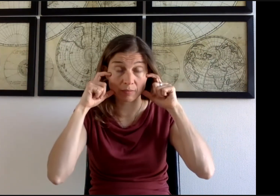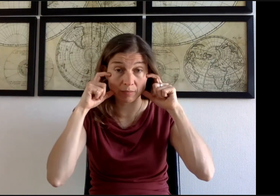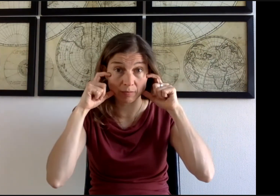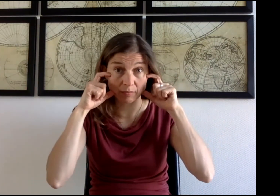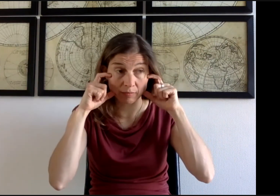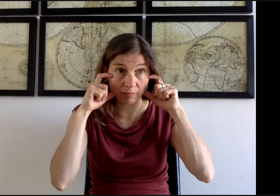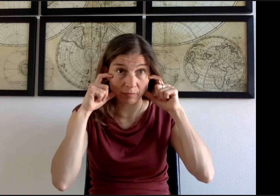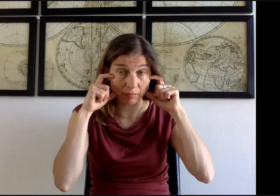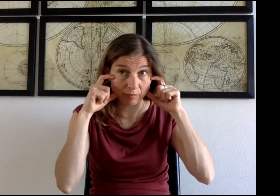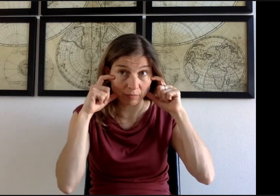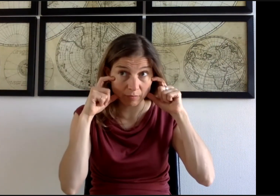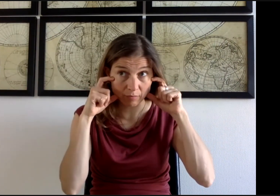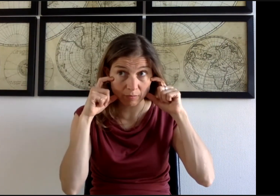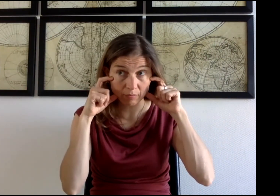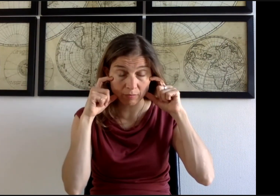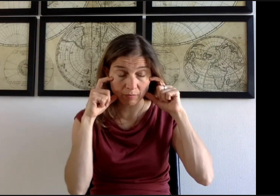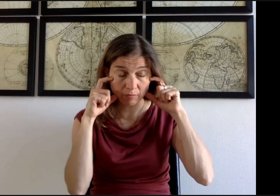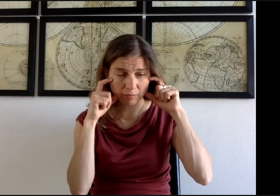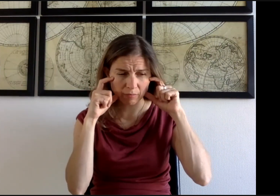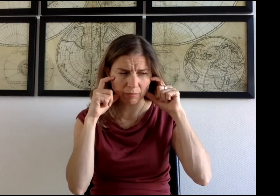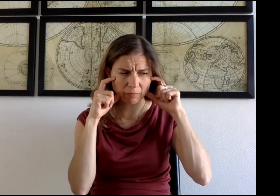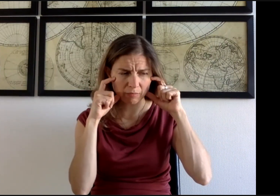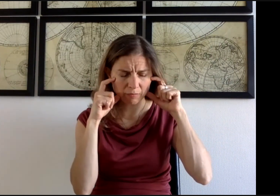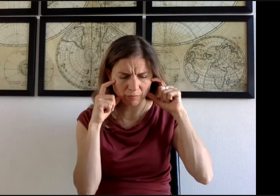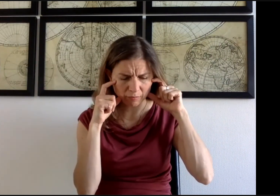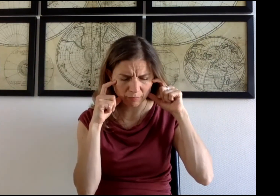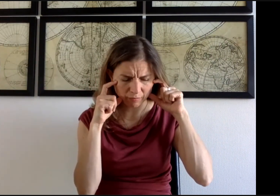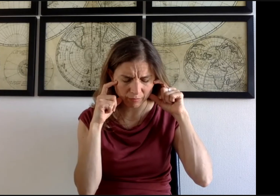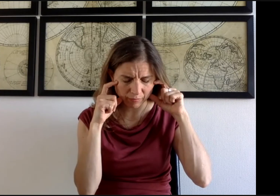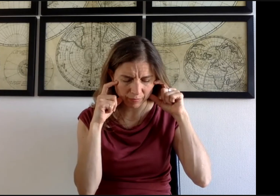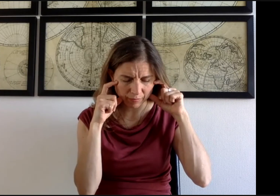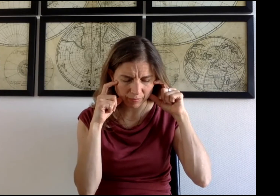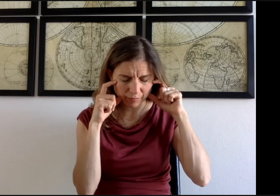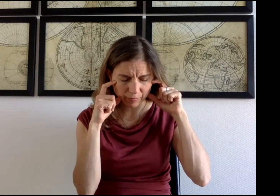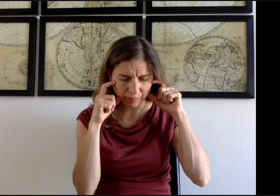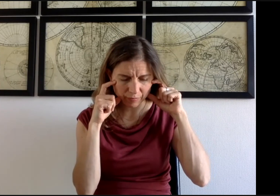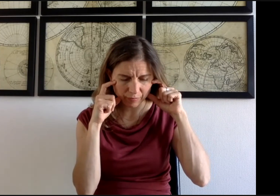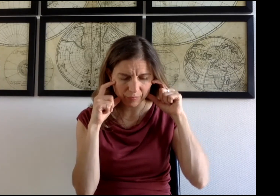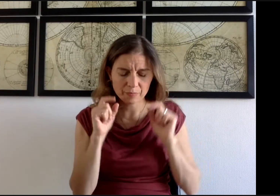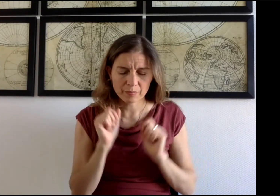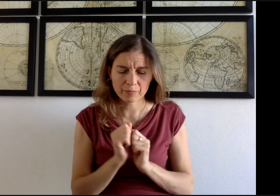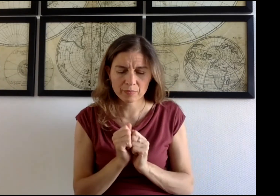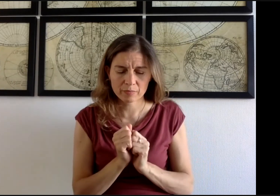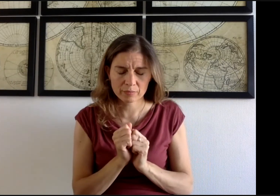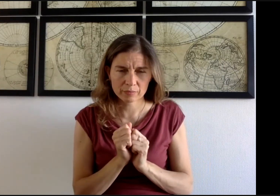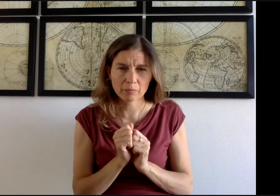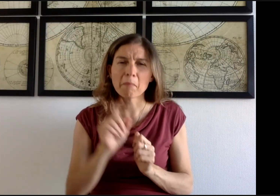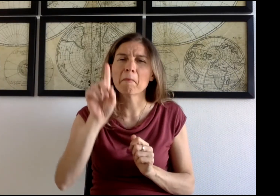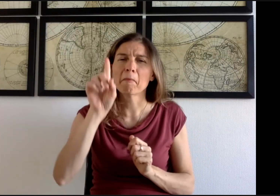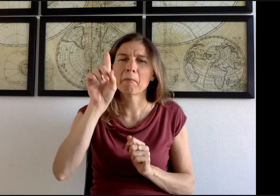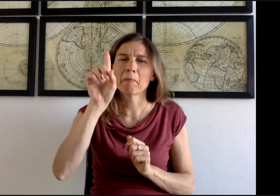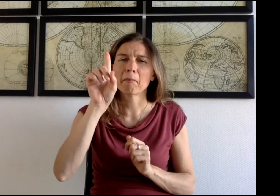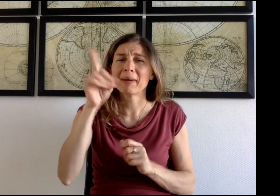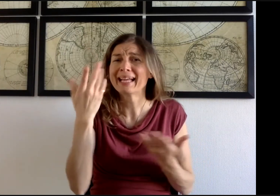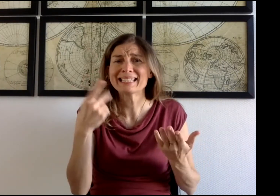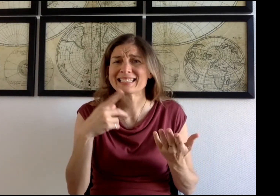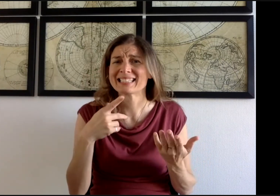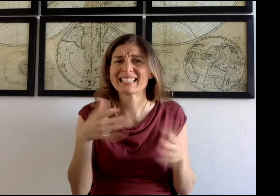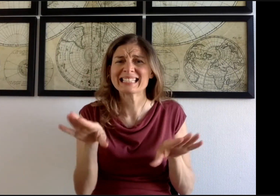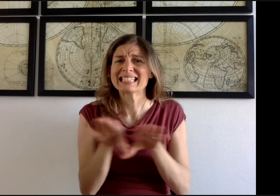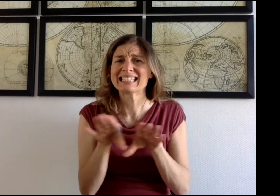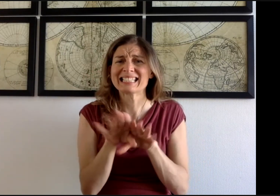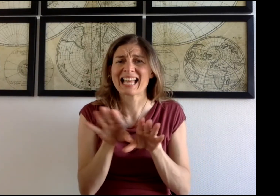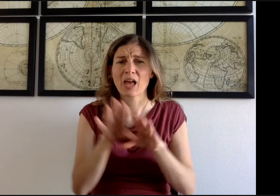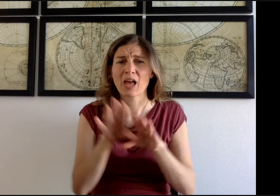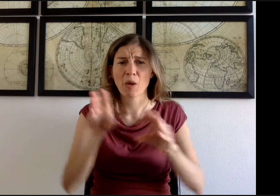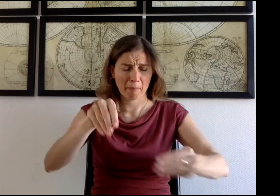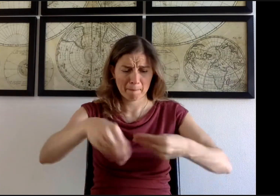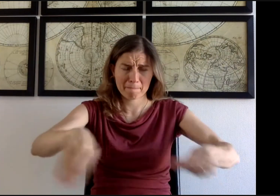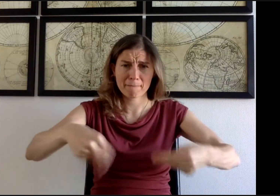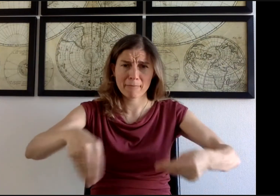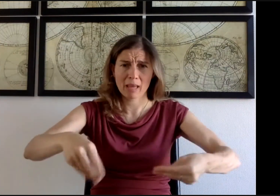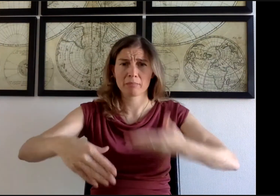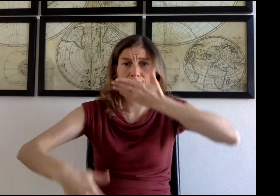It's always like if put like a paper on your face or in your lips.